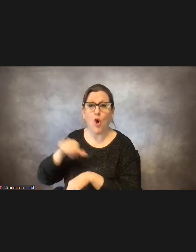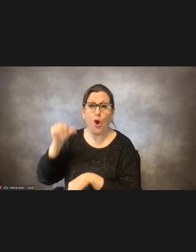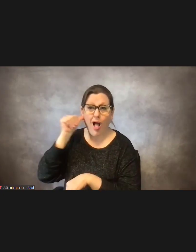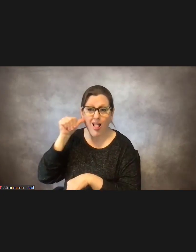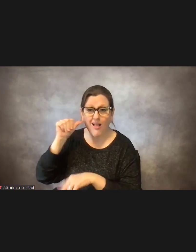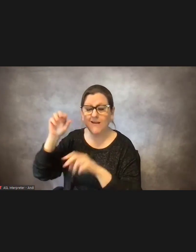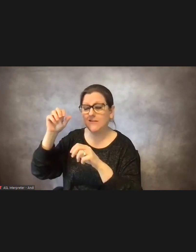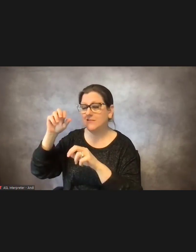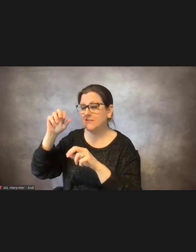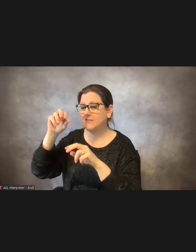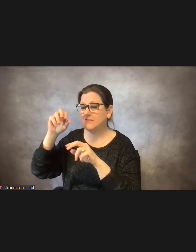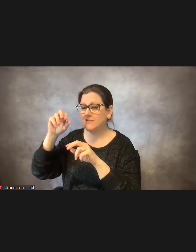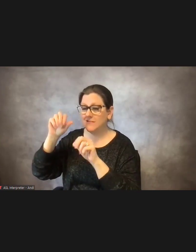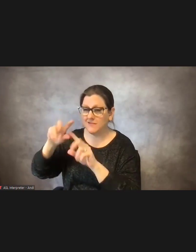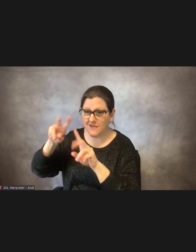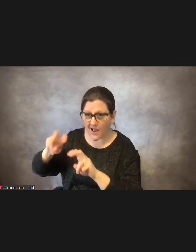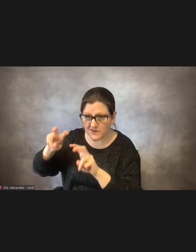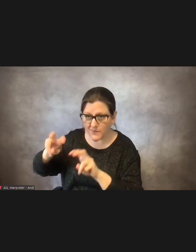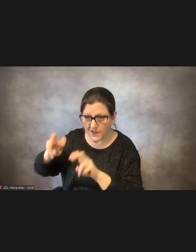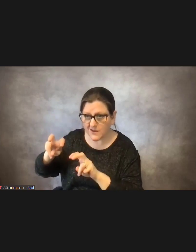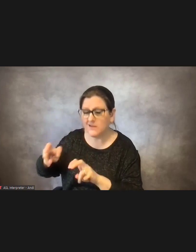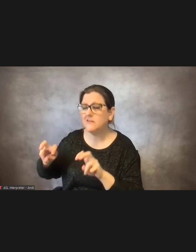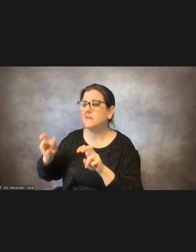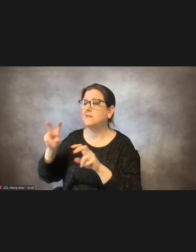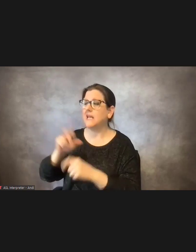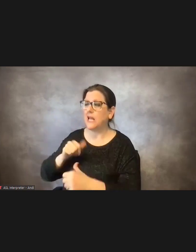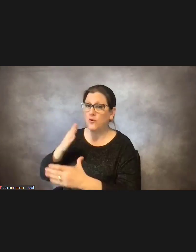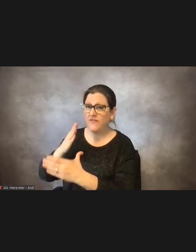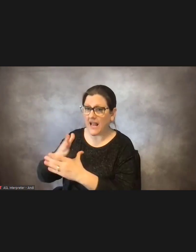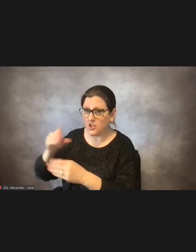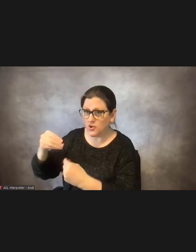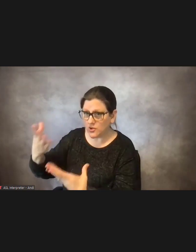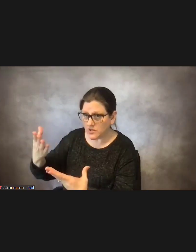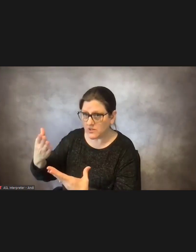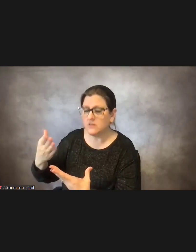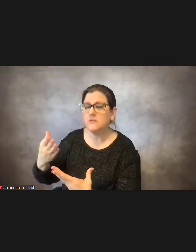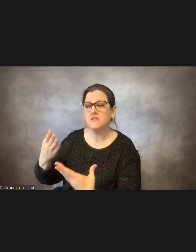audiological assessment and intervention can dramatically